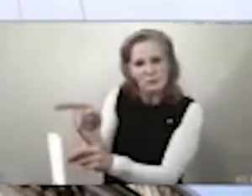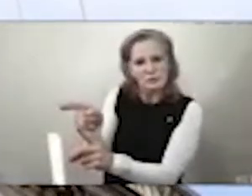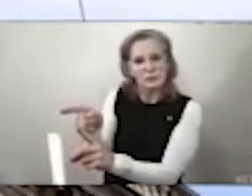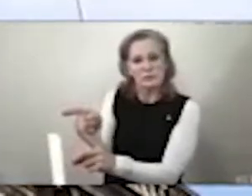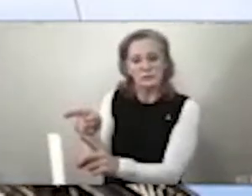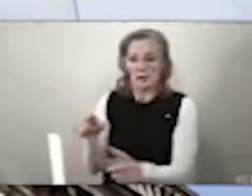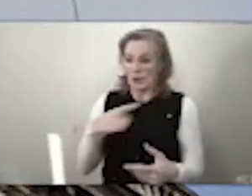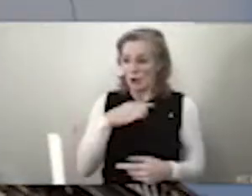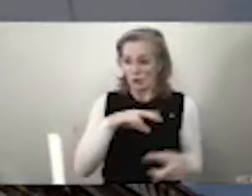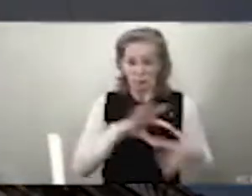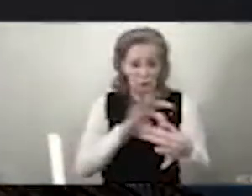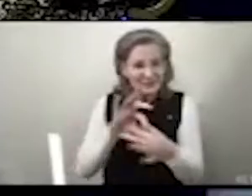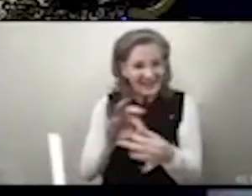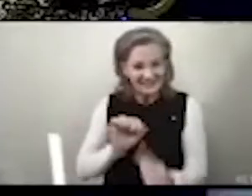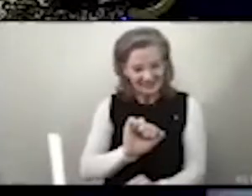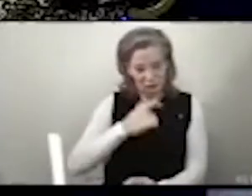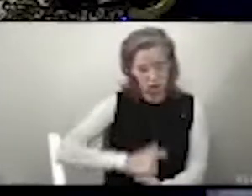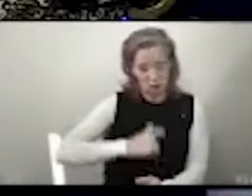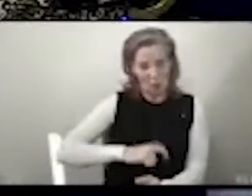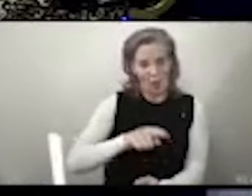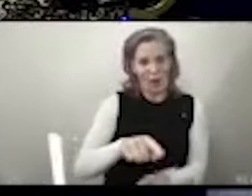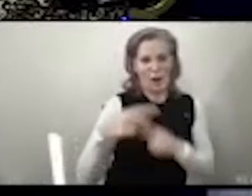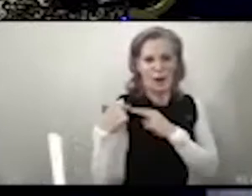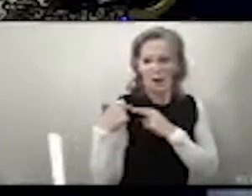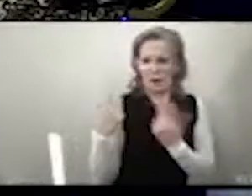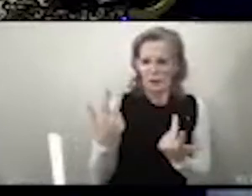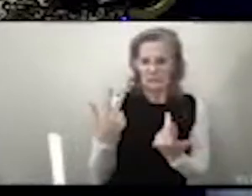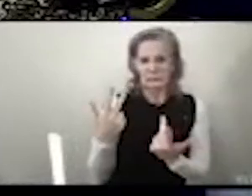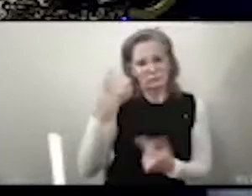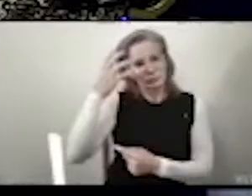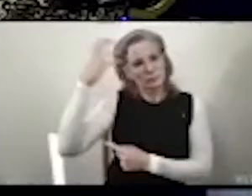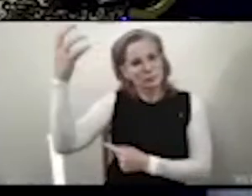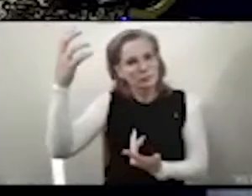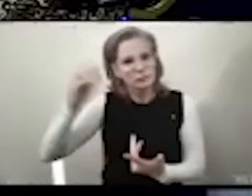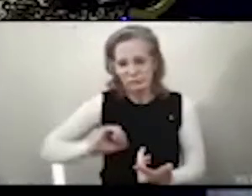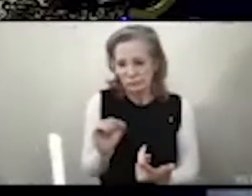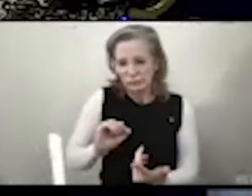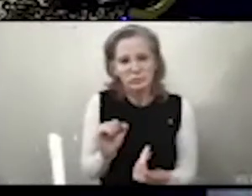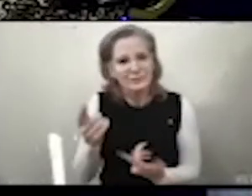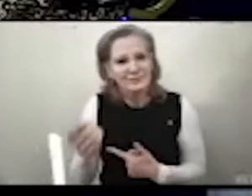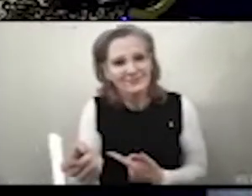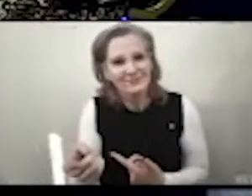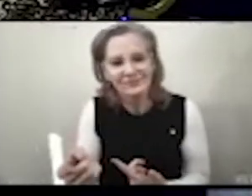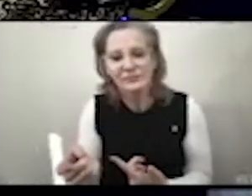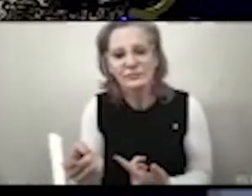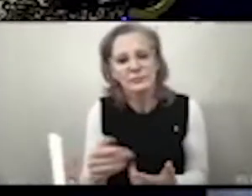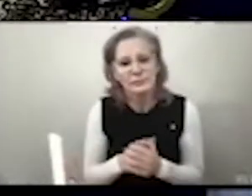as Scotland's national academy. Bringing together leading thinkers and practitioners from across the Fellowship and beyond, the overarching